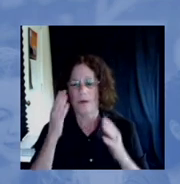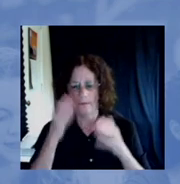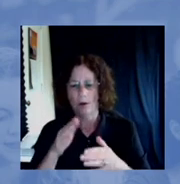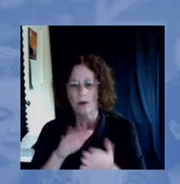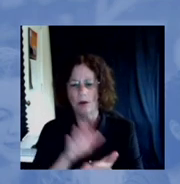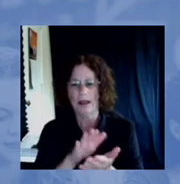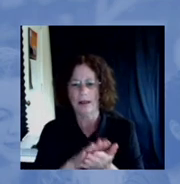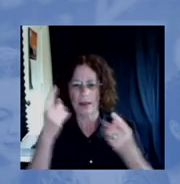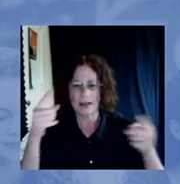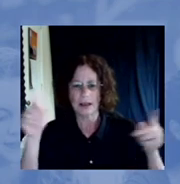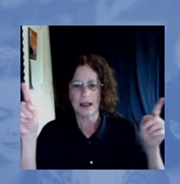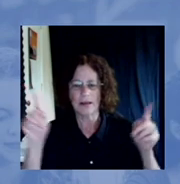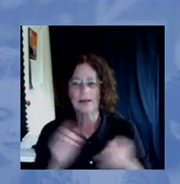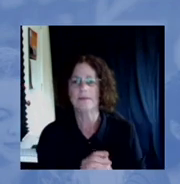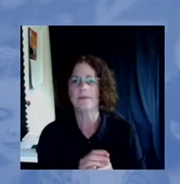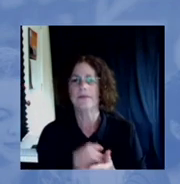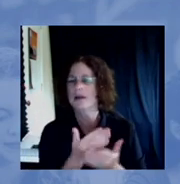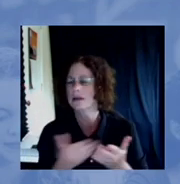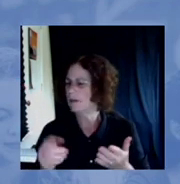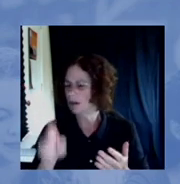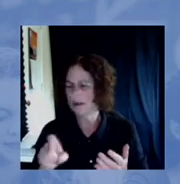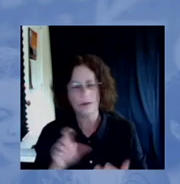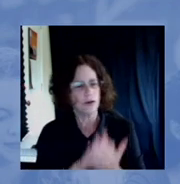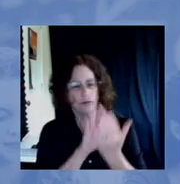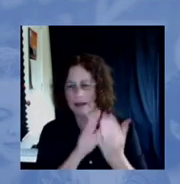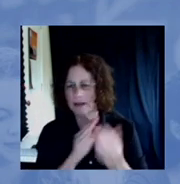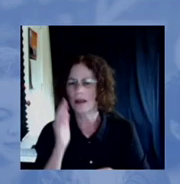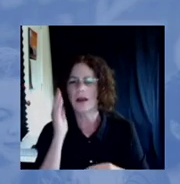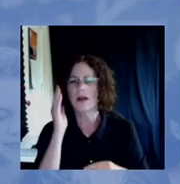IT'S SOMETHING THAT WE HAVE TO ADDRESS. THERE WILL BE LINGERING TRAUMA FROM THIS TIME.